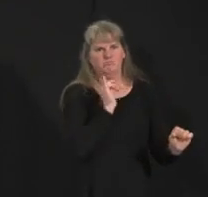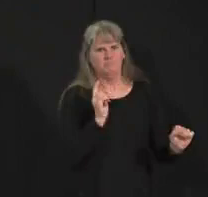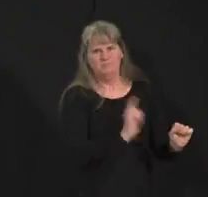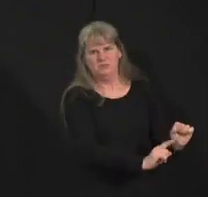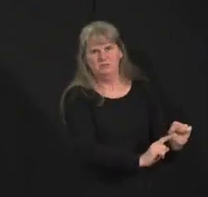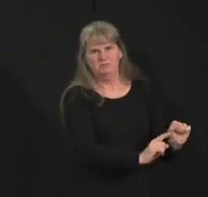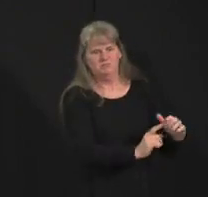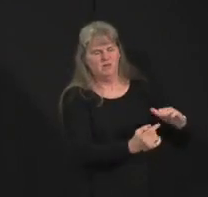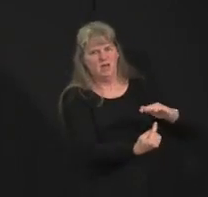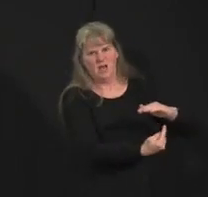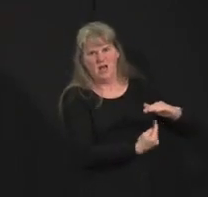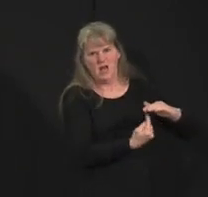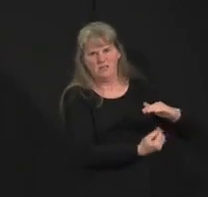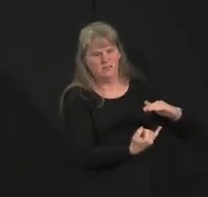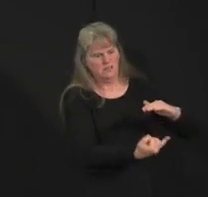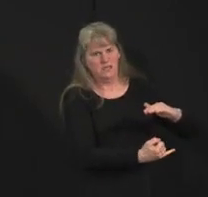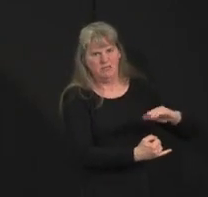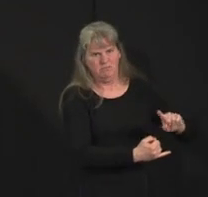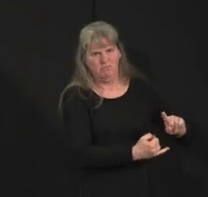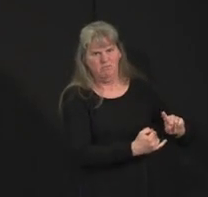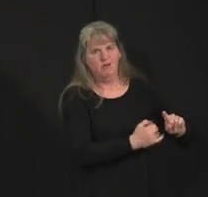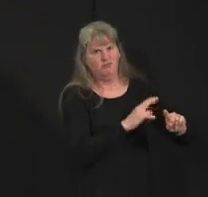adherence for self-isolation